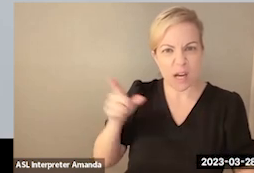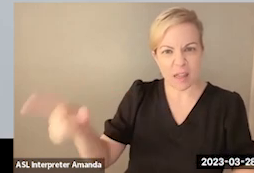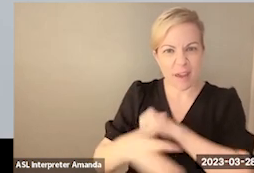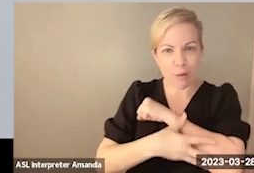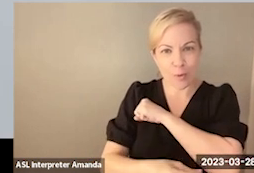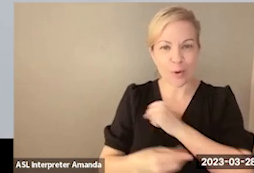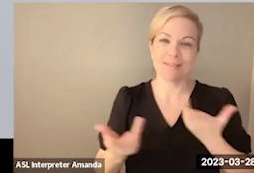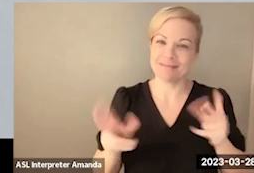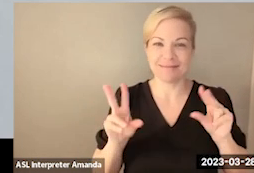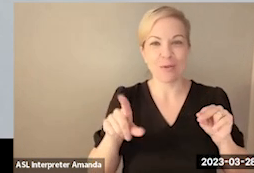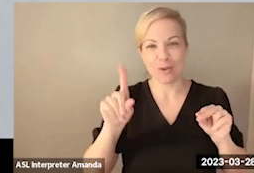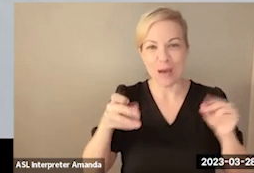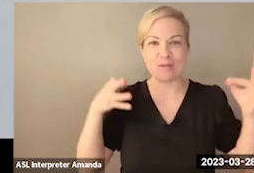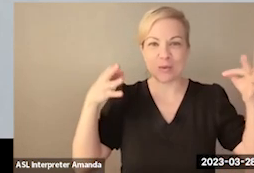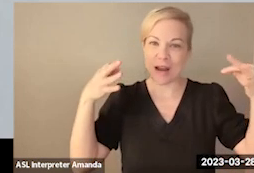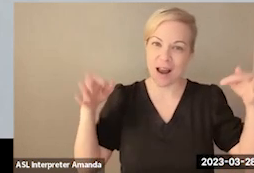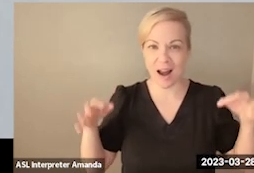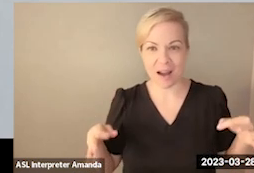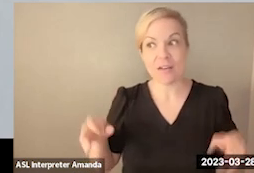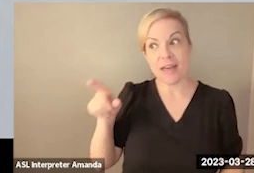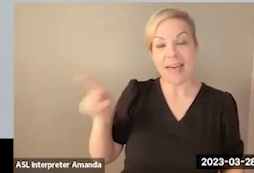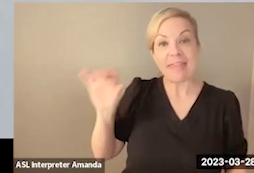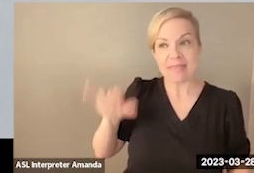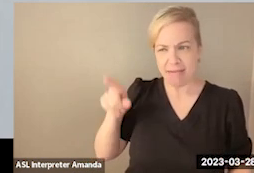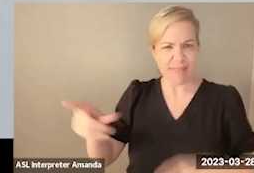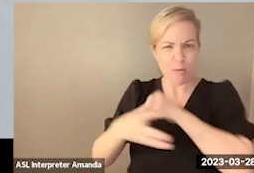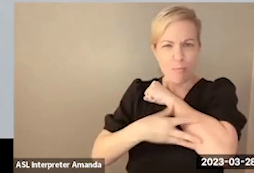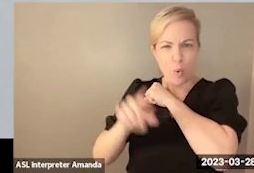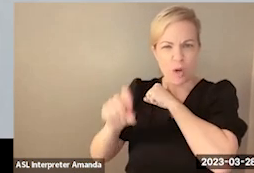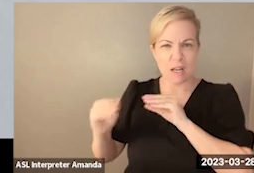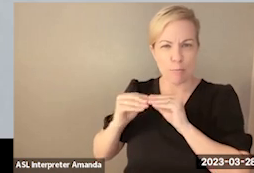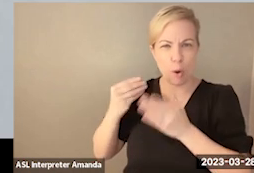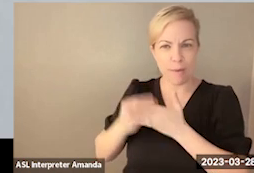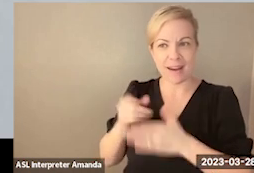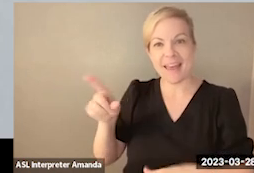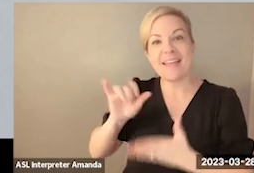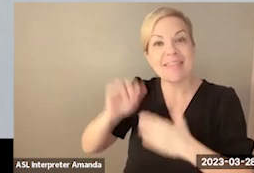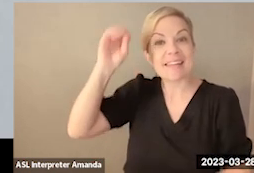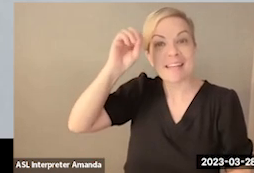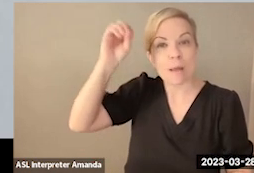Debbie Stine, Science & Technology Policy Academy: which is fine as an opinion. But it's not analysis. It's not